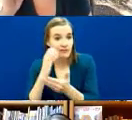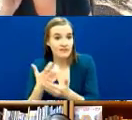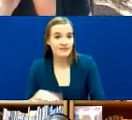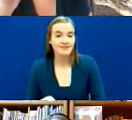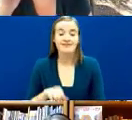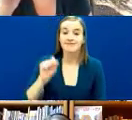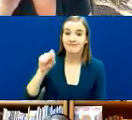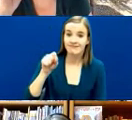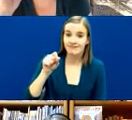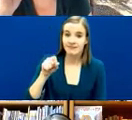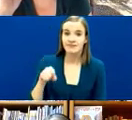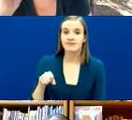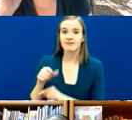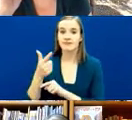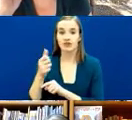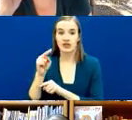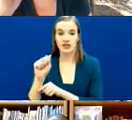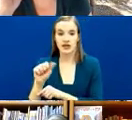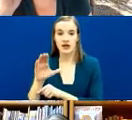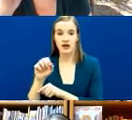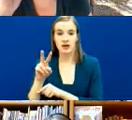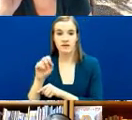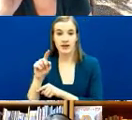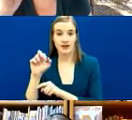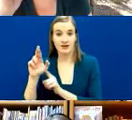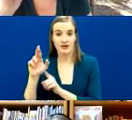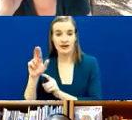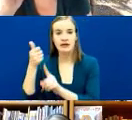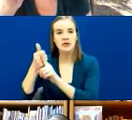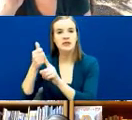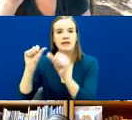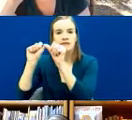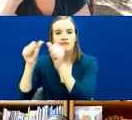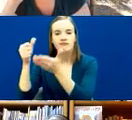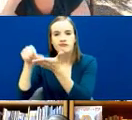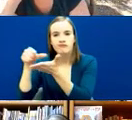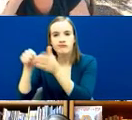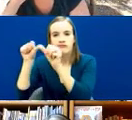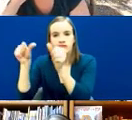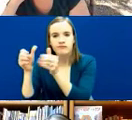And she wanted to do a sculpture of me, celebrating the 30th anniversary of the